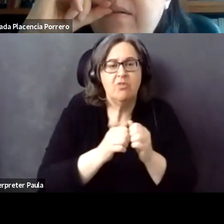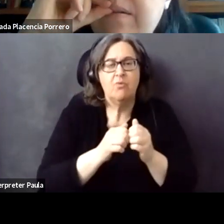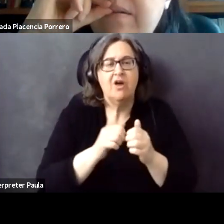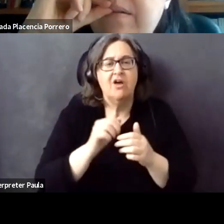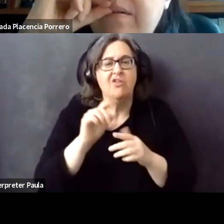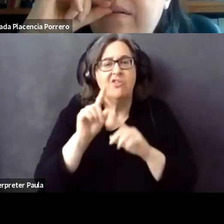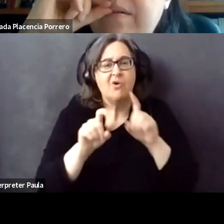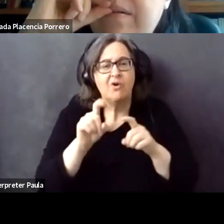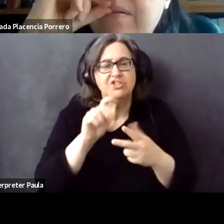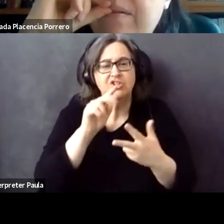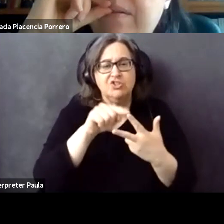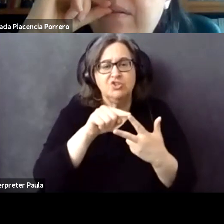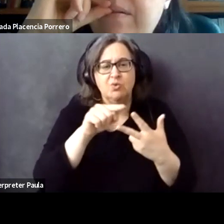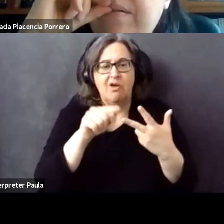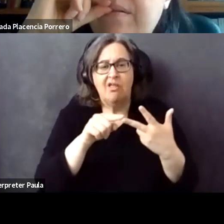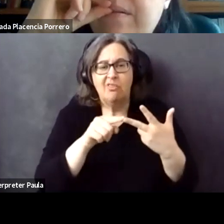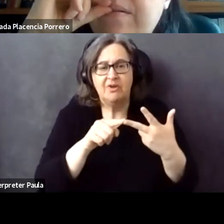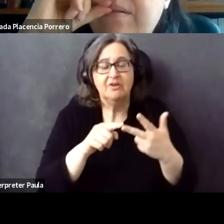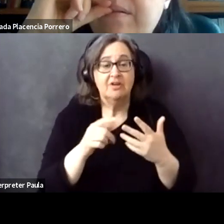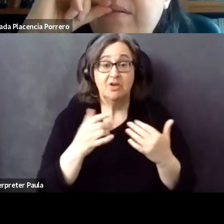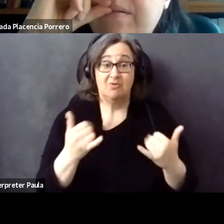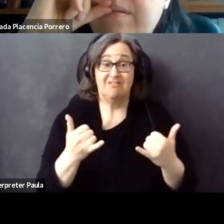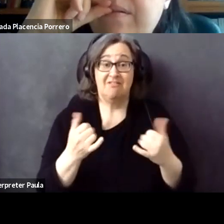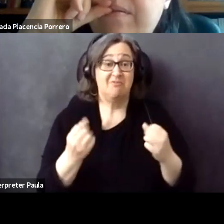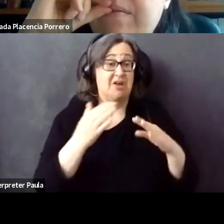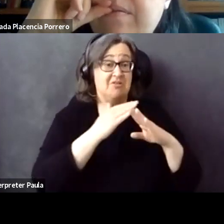come to that in the question two and three a bit more. Of